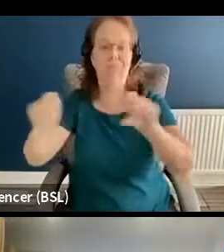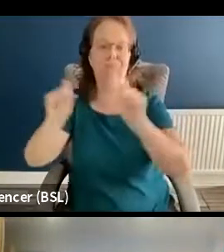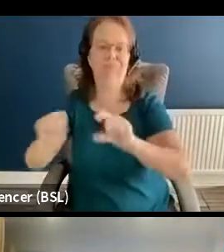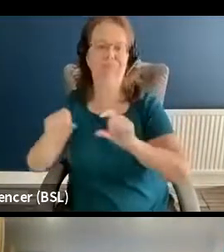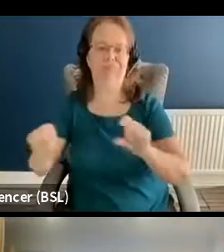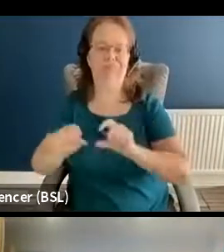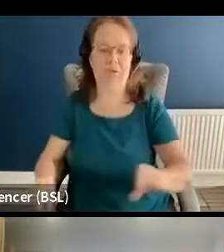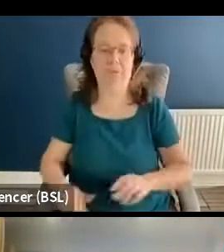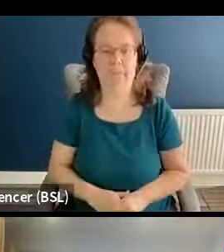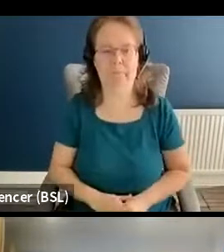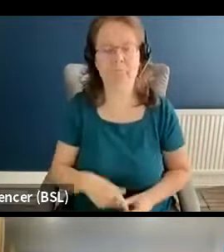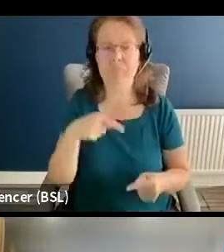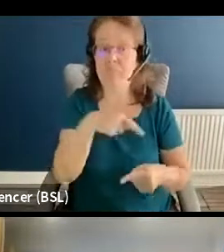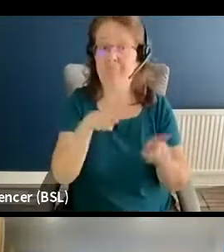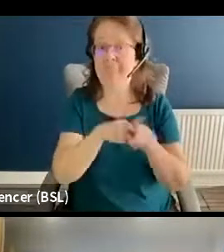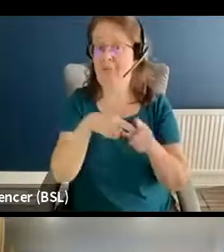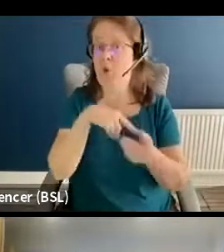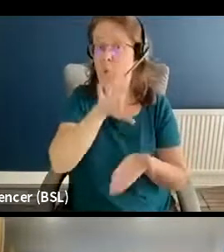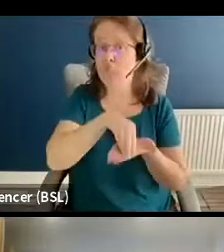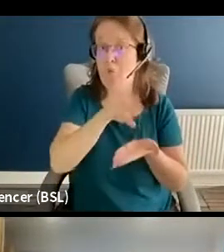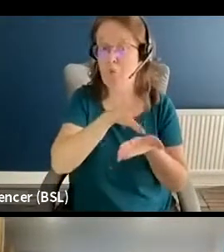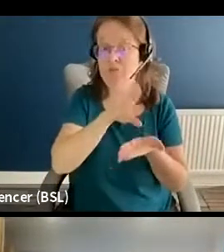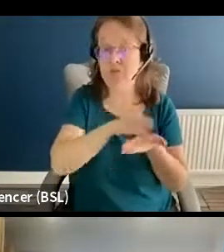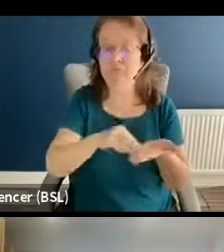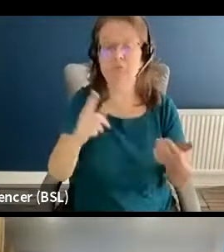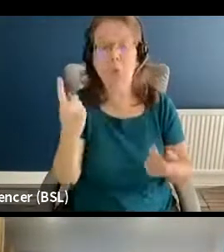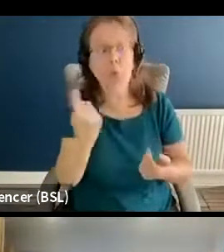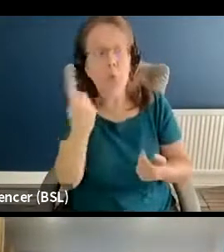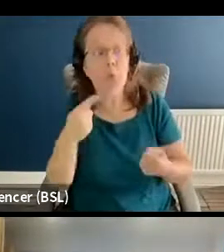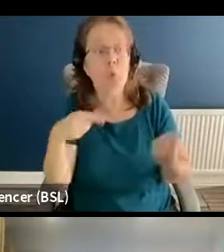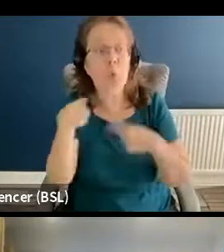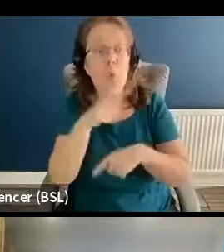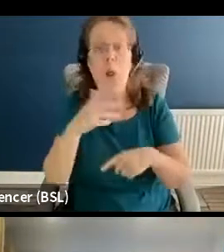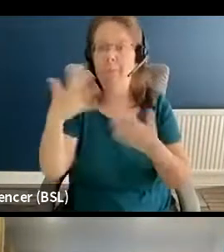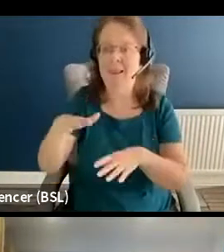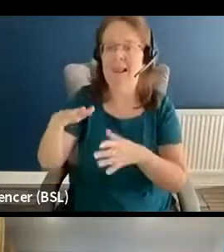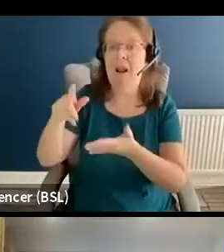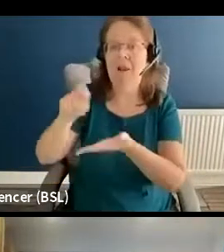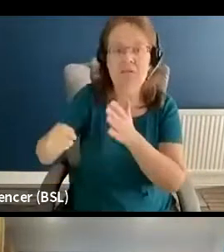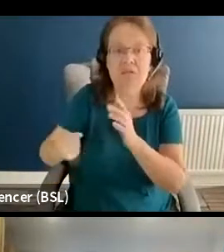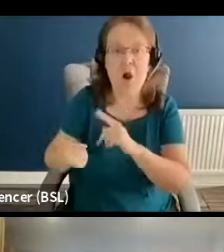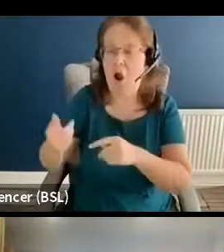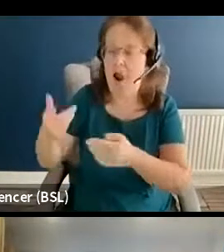We're also recording the session. Everyone who has signed up will receive an email next week,